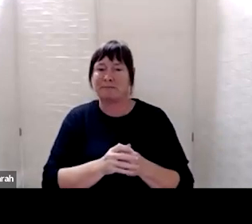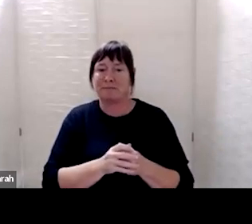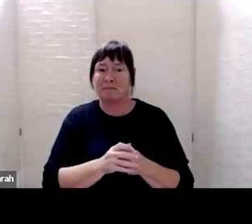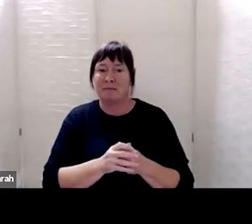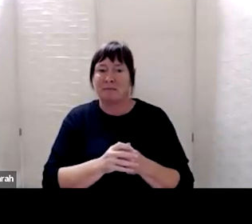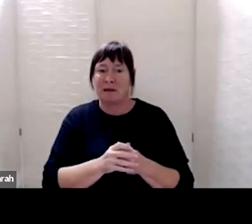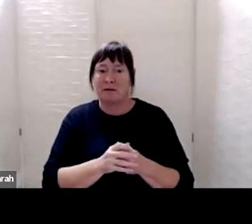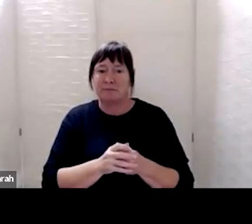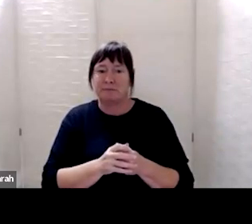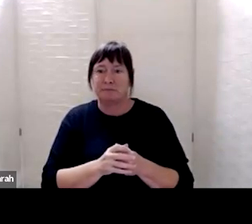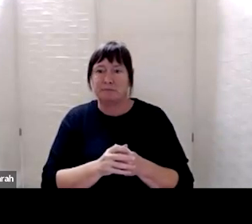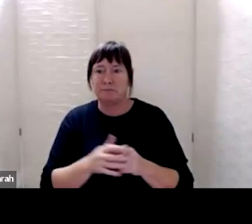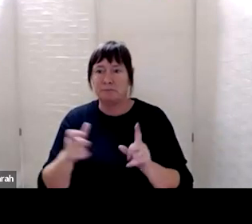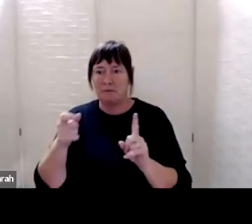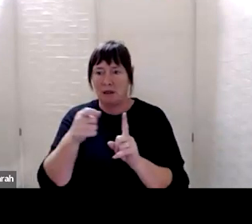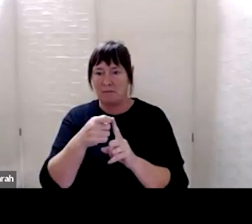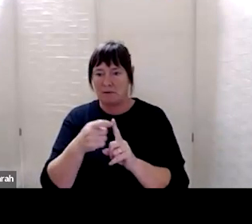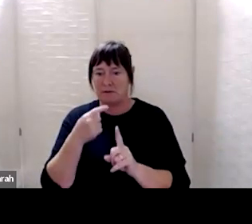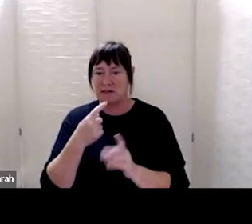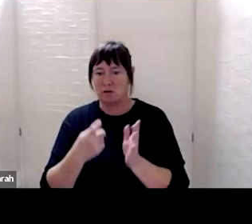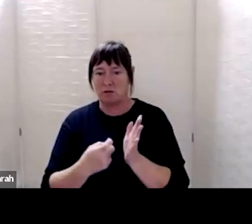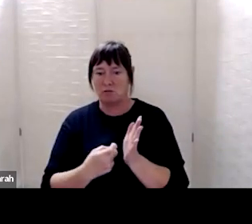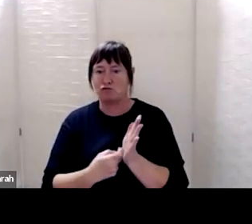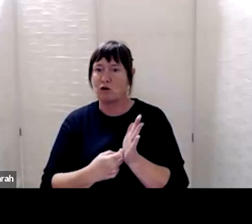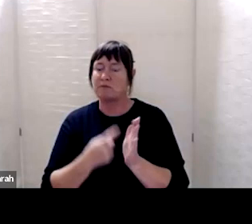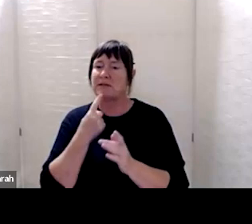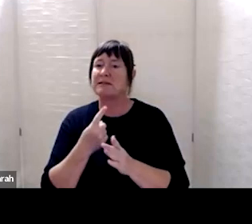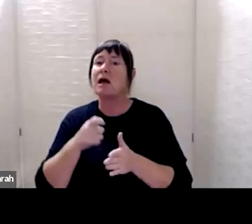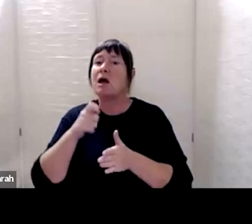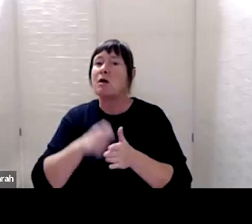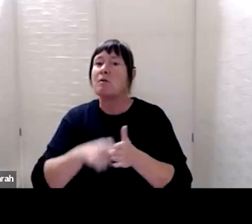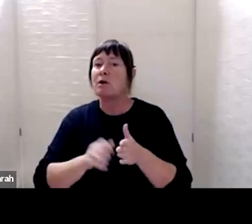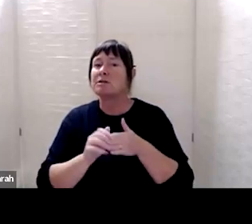So Rosemarie says, regarding Purchasing Guidelines under Carer Support.